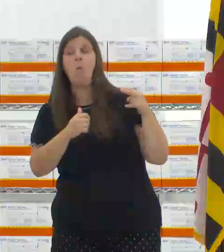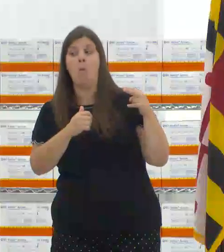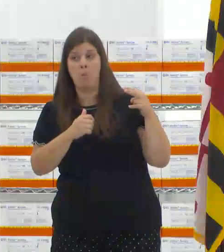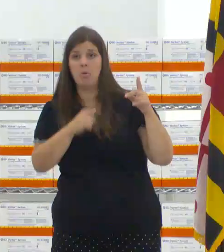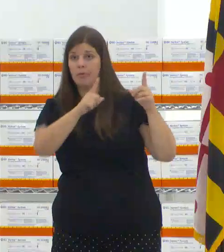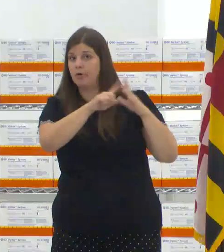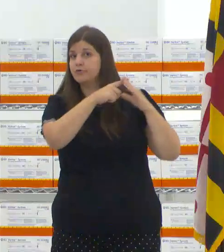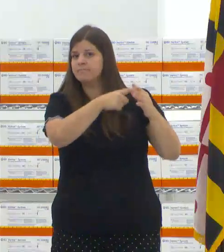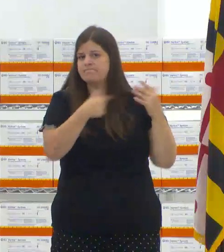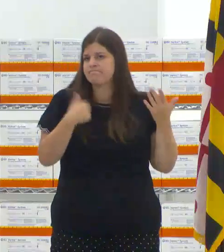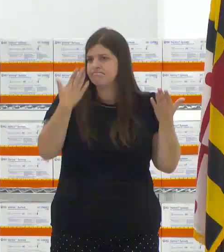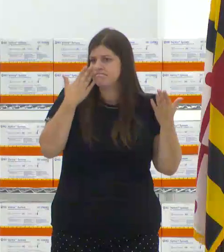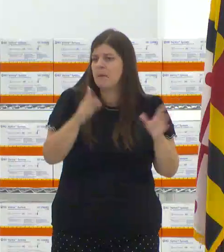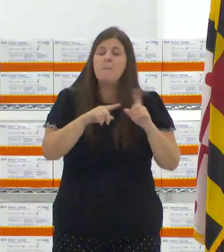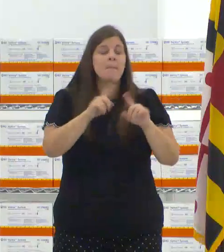government has or hasn't done.